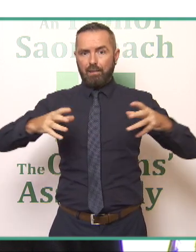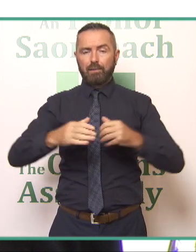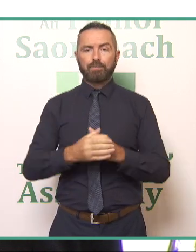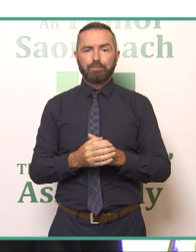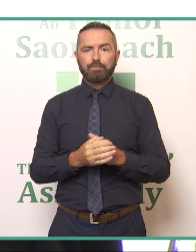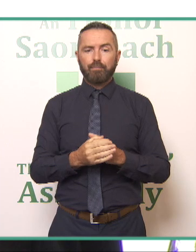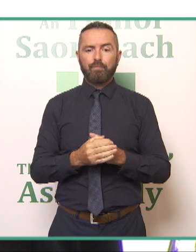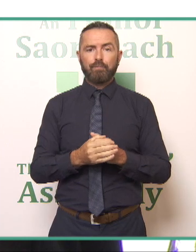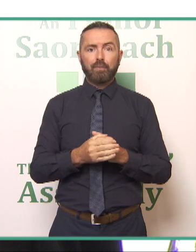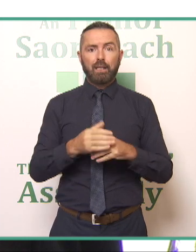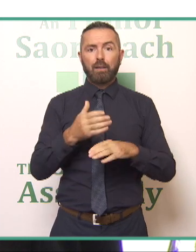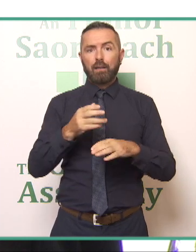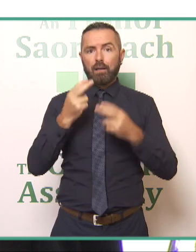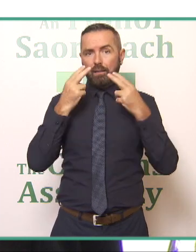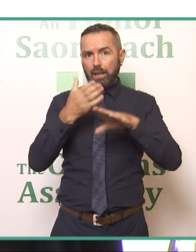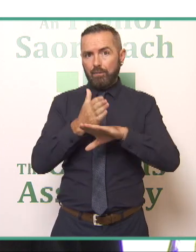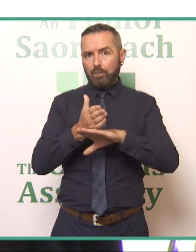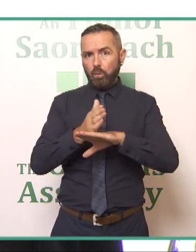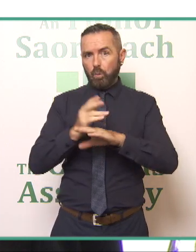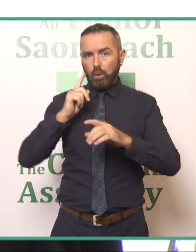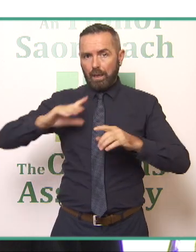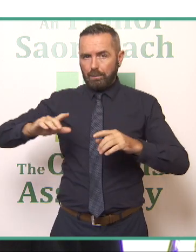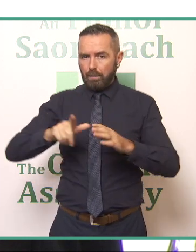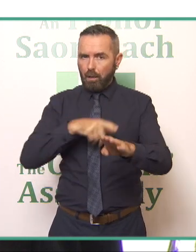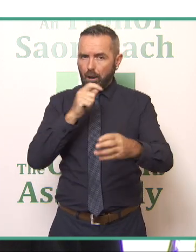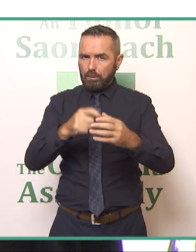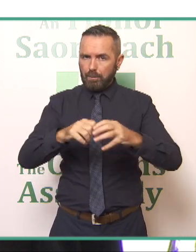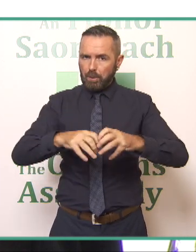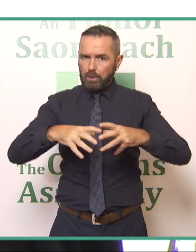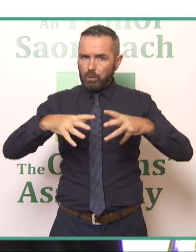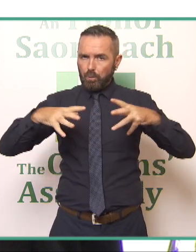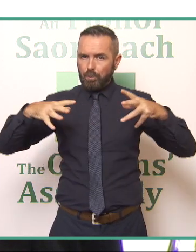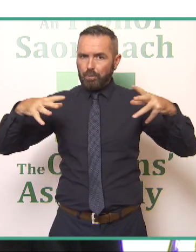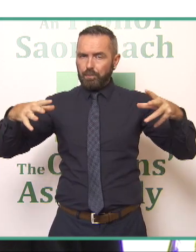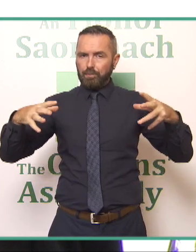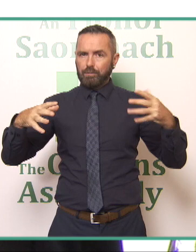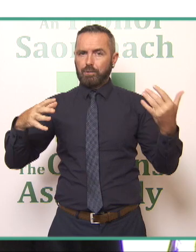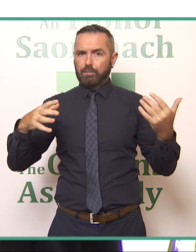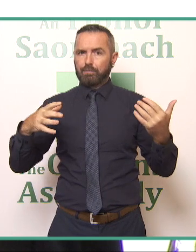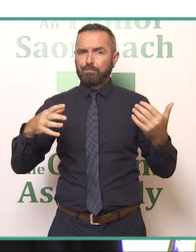they they take so long to mature. There's no conventional economic argument for the particularly have to buy